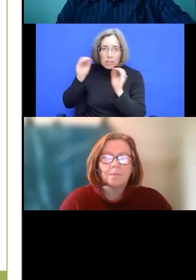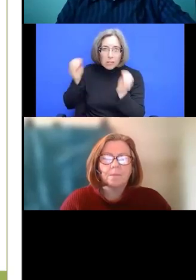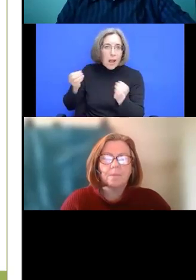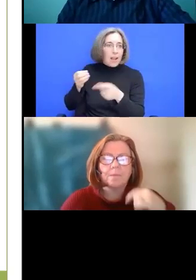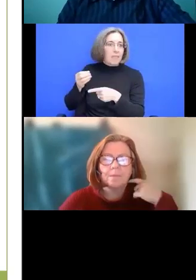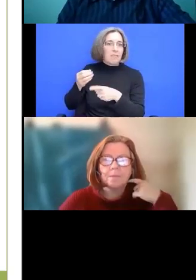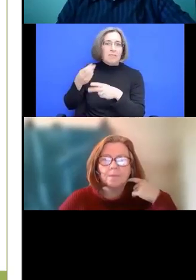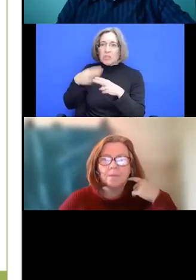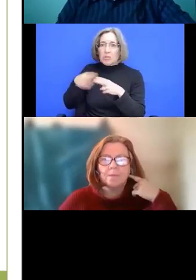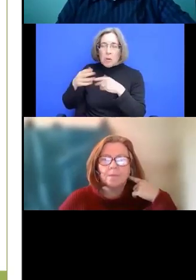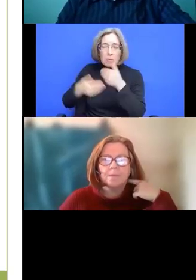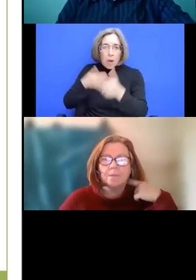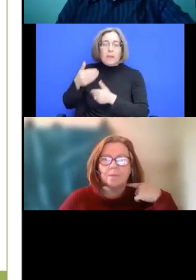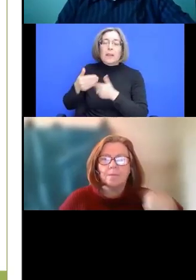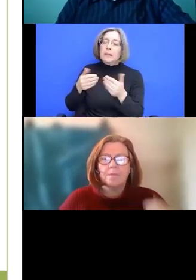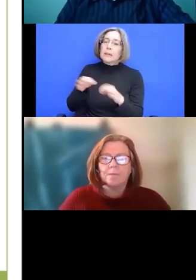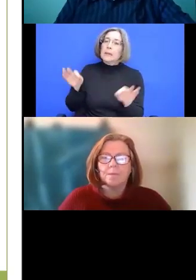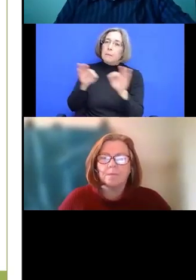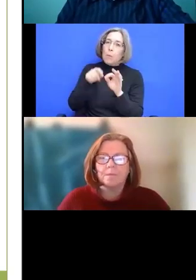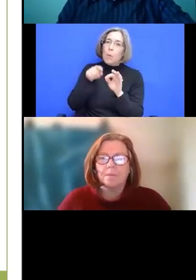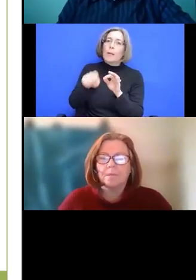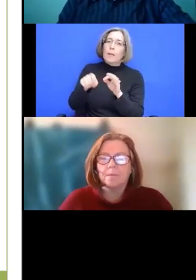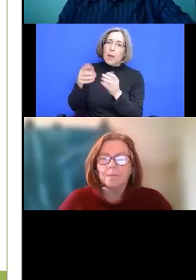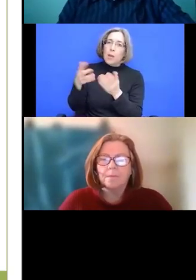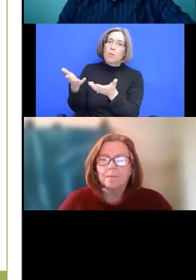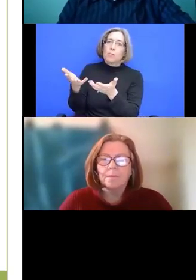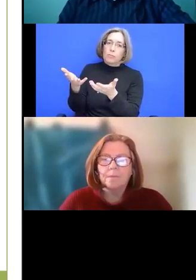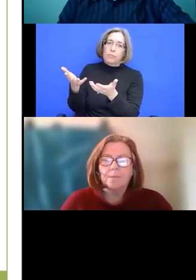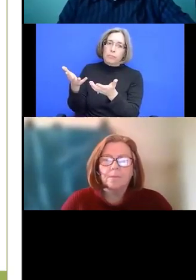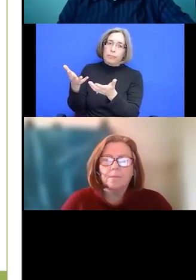and it's even becoming required for some award types.